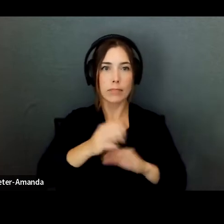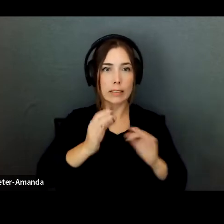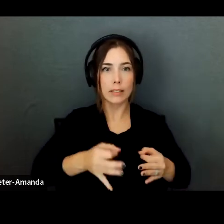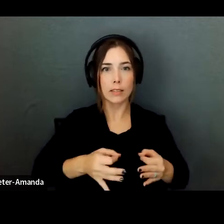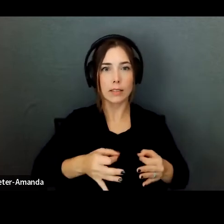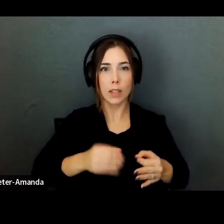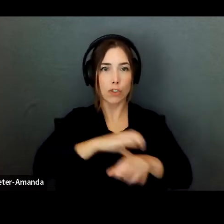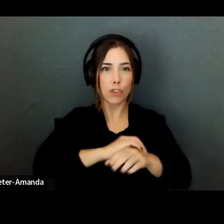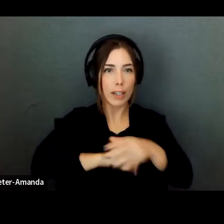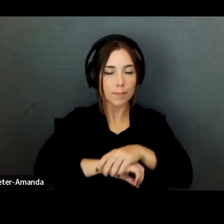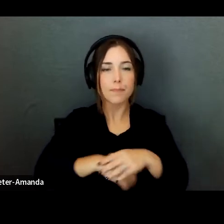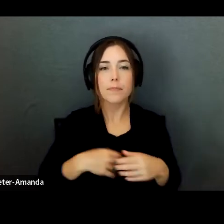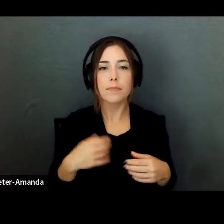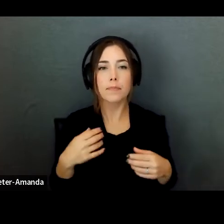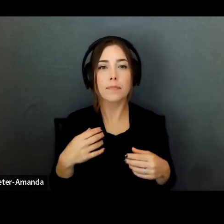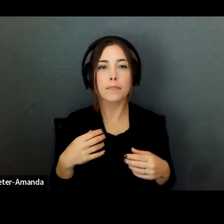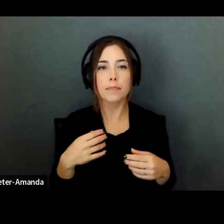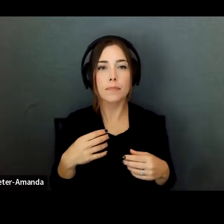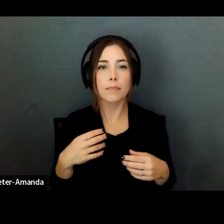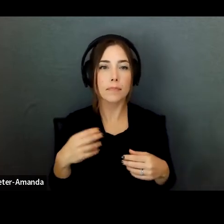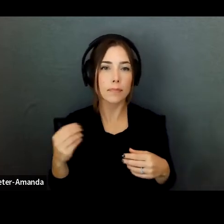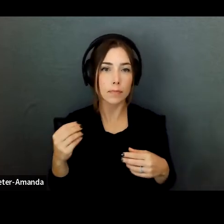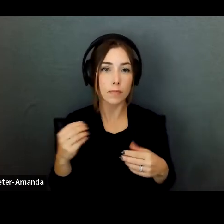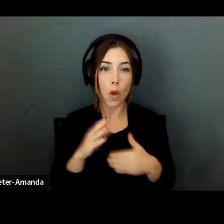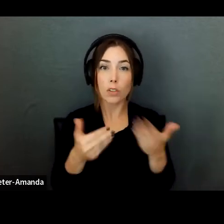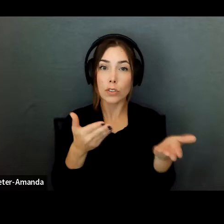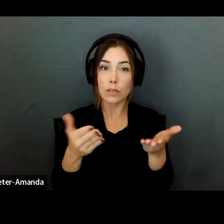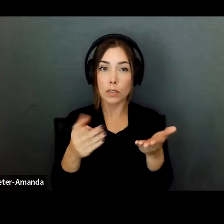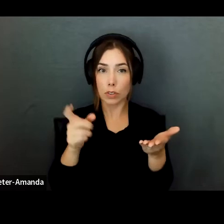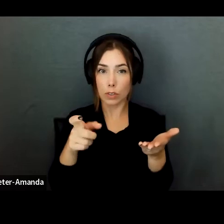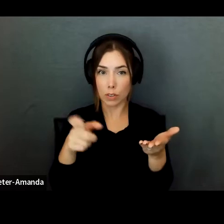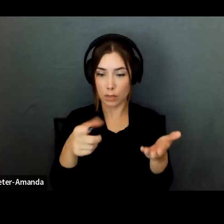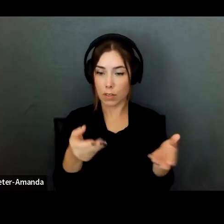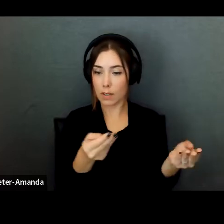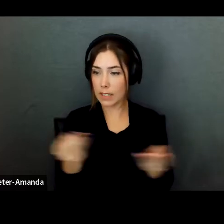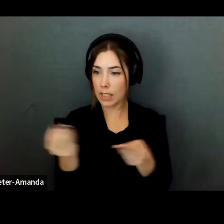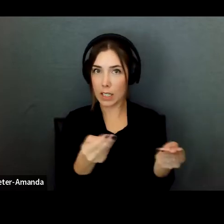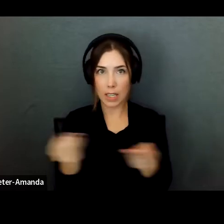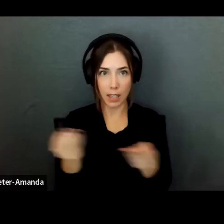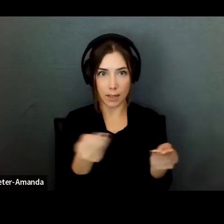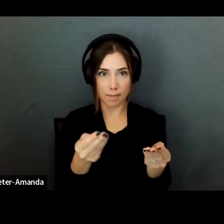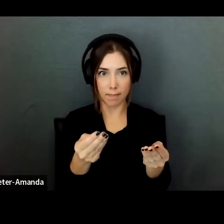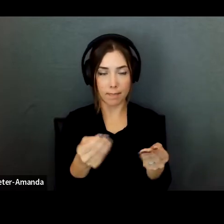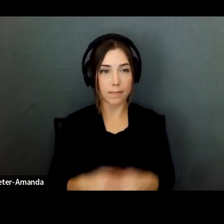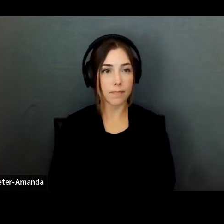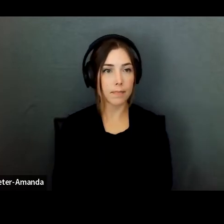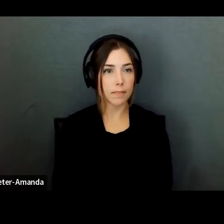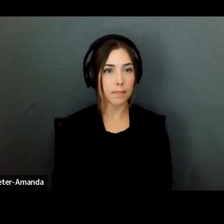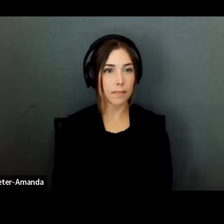And all services should facilitate choice. Next slide.